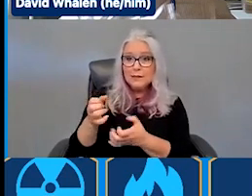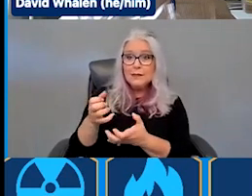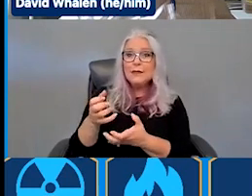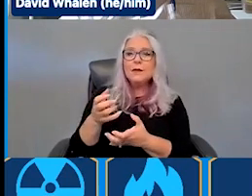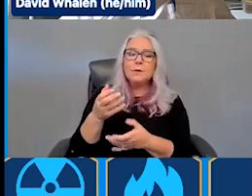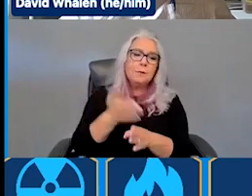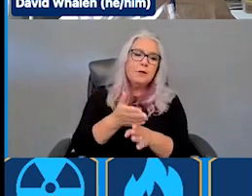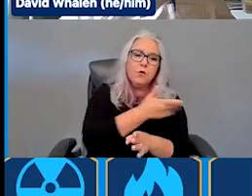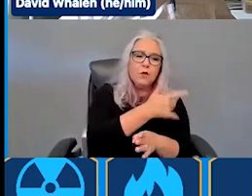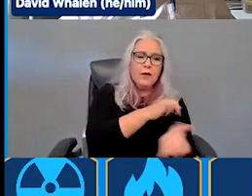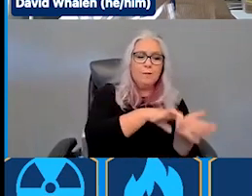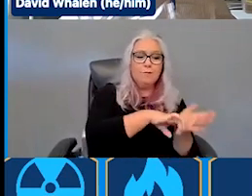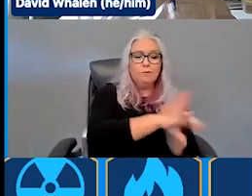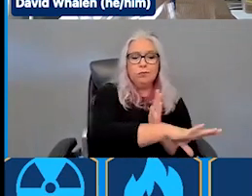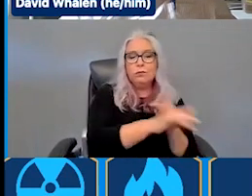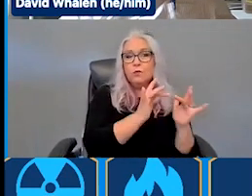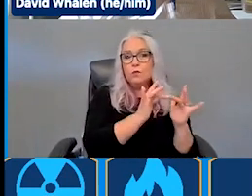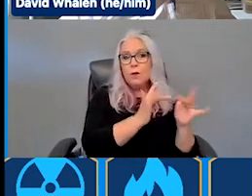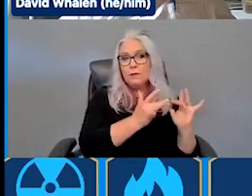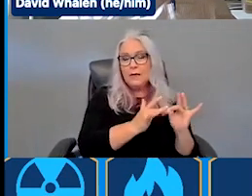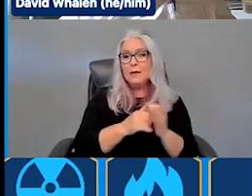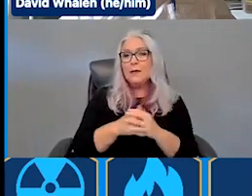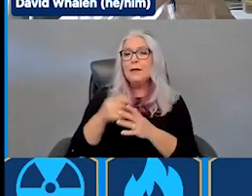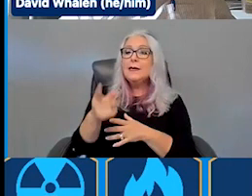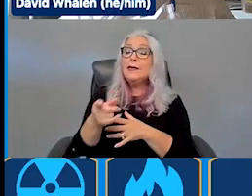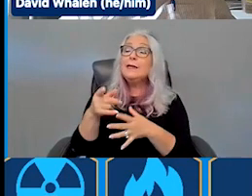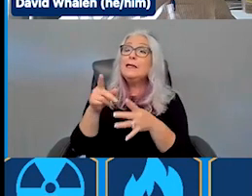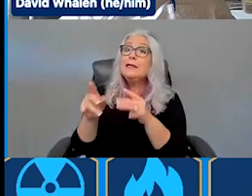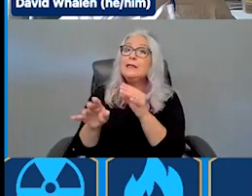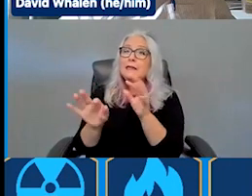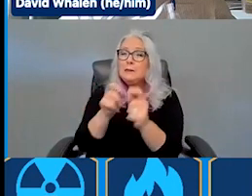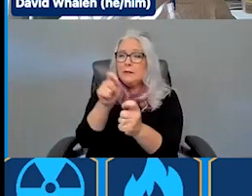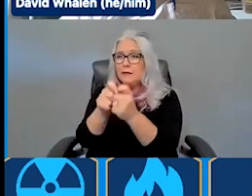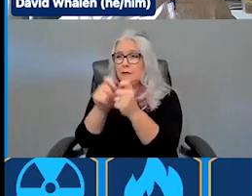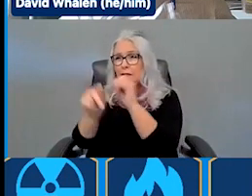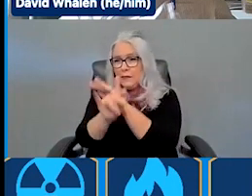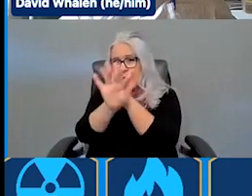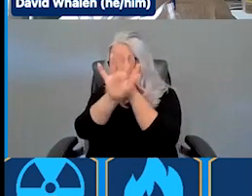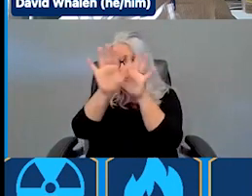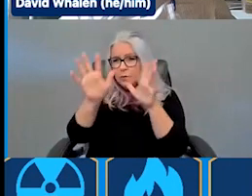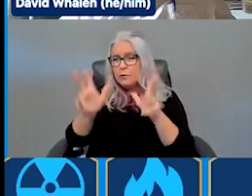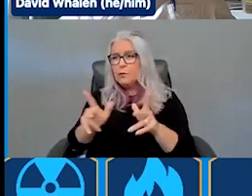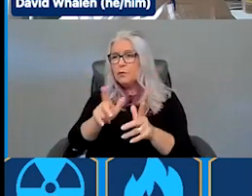website, it explicitly categorically excluded anyone